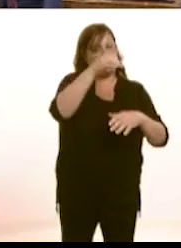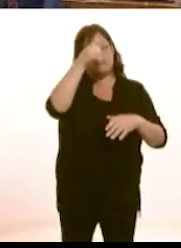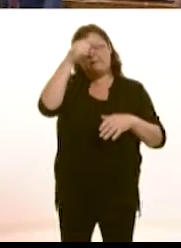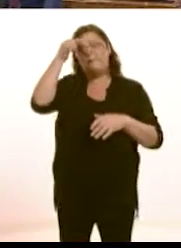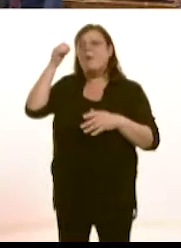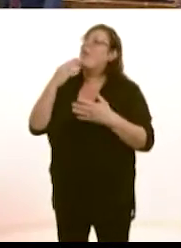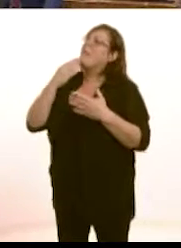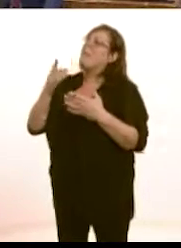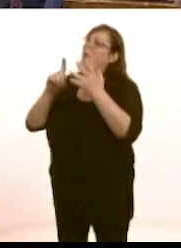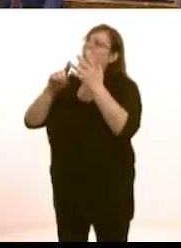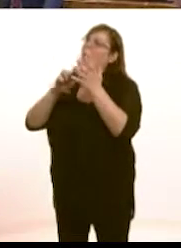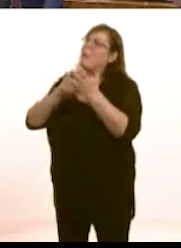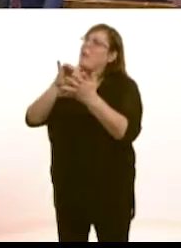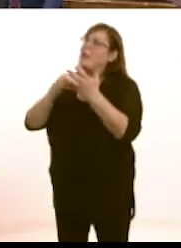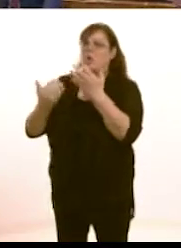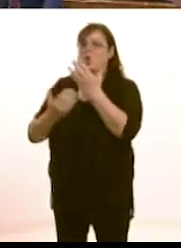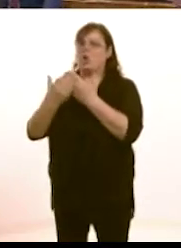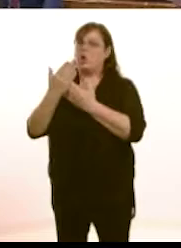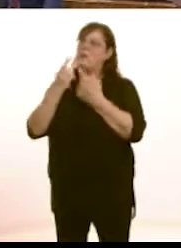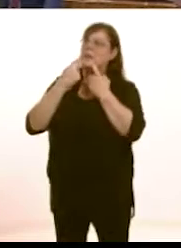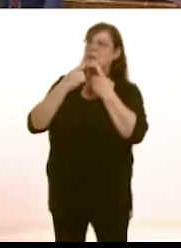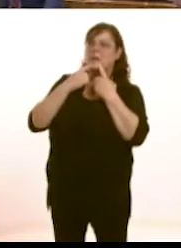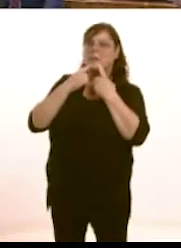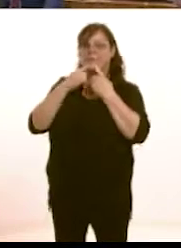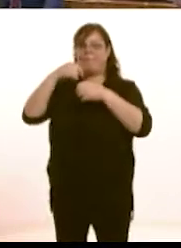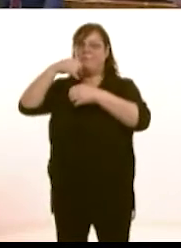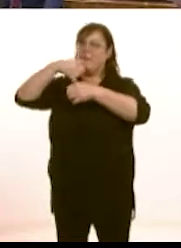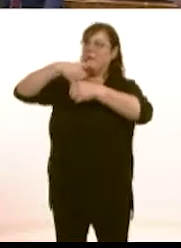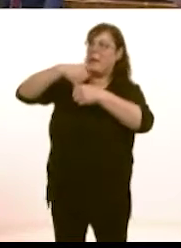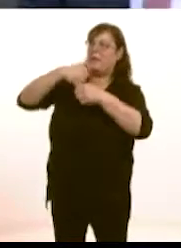The ONSís new data science campus is being established in Newport.